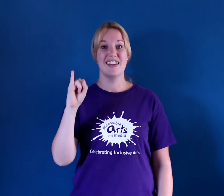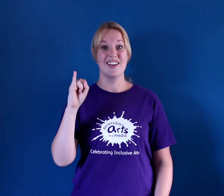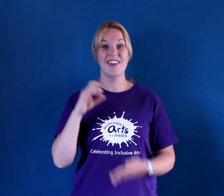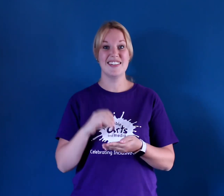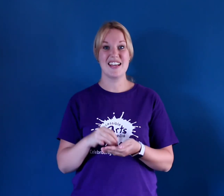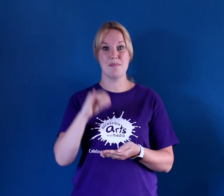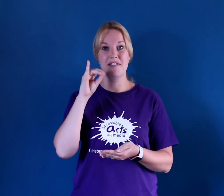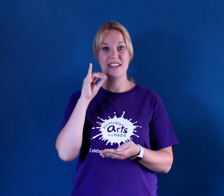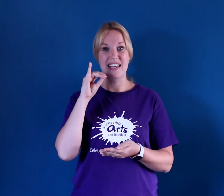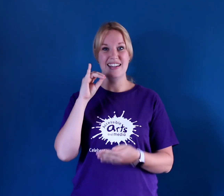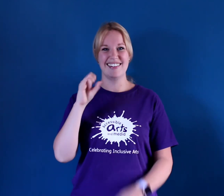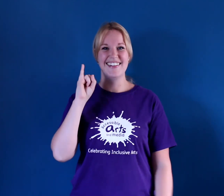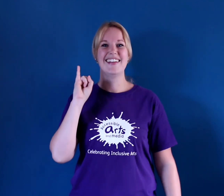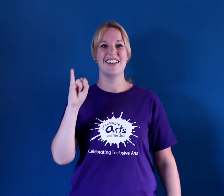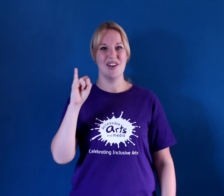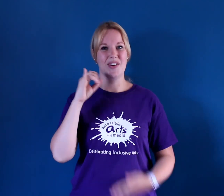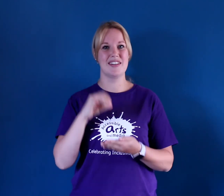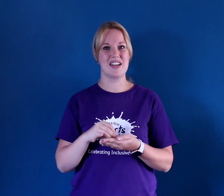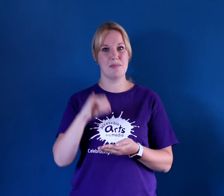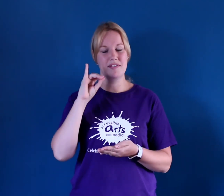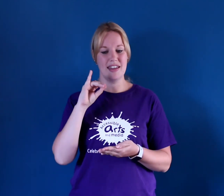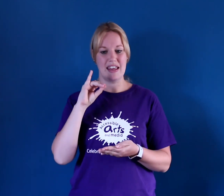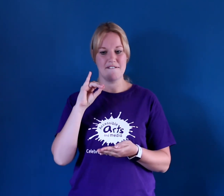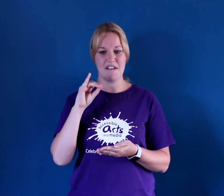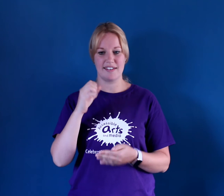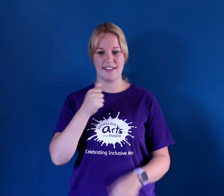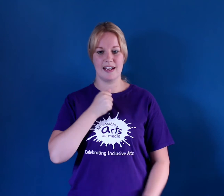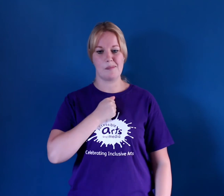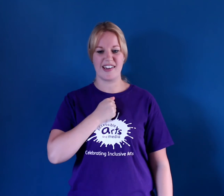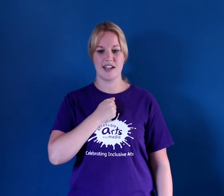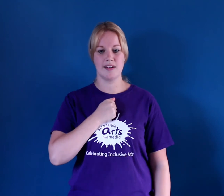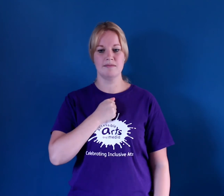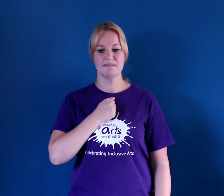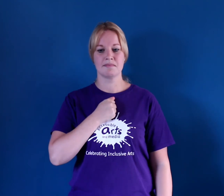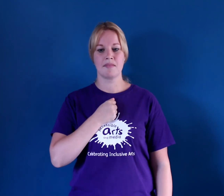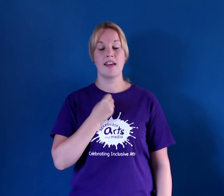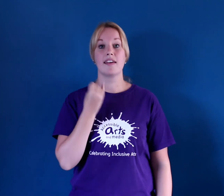Naughty cup of tea, naughty cup of tea. Fantastic, my turn.